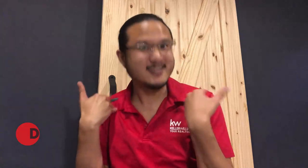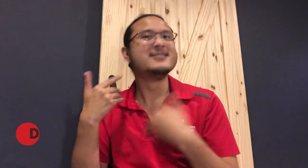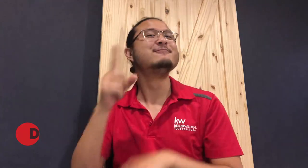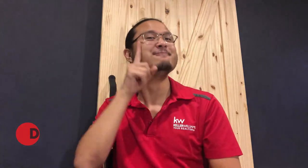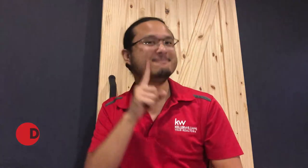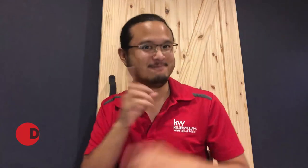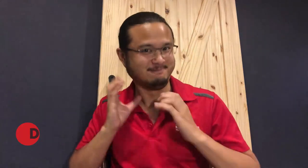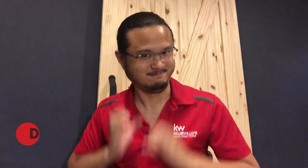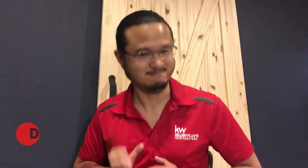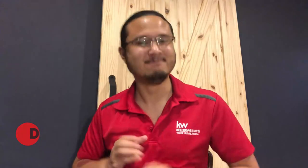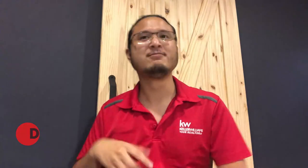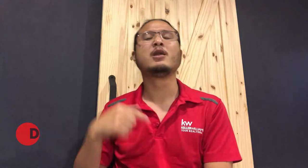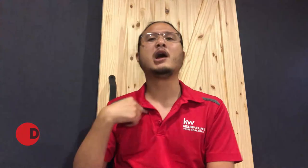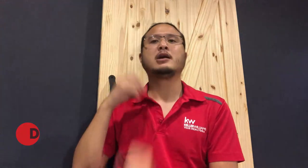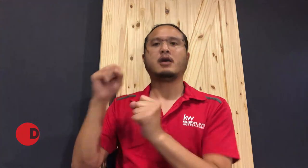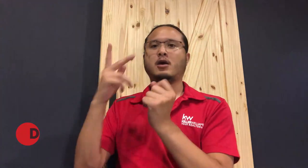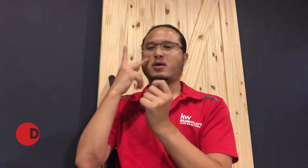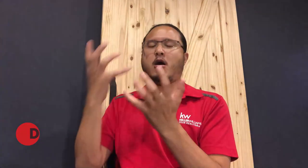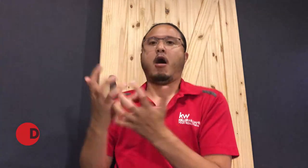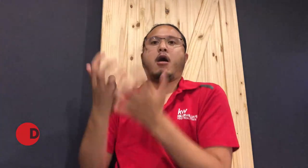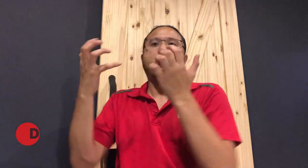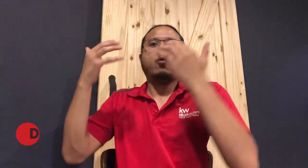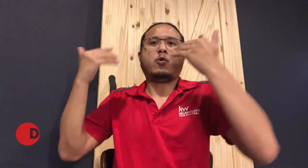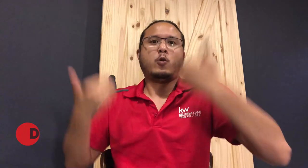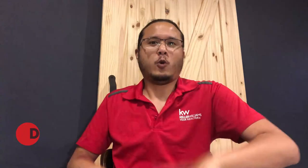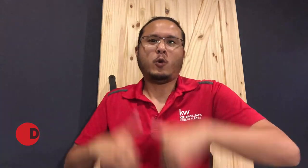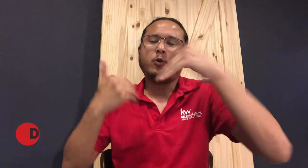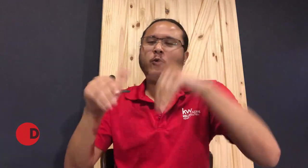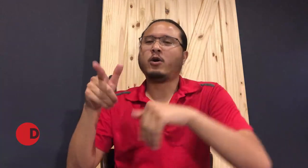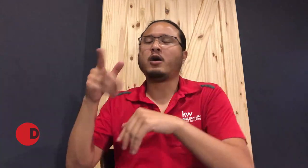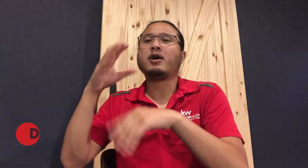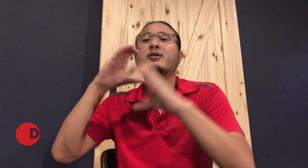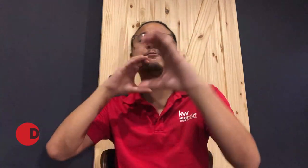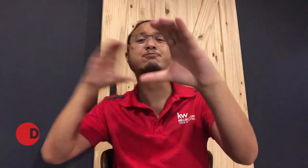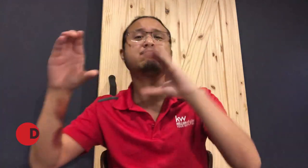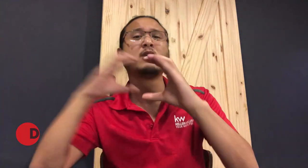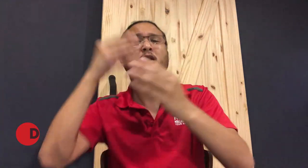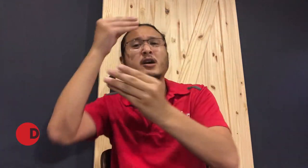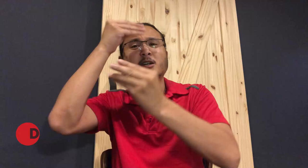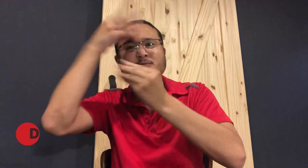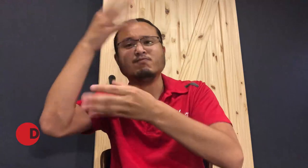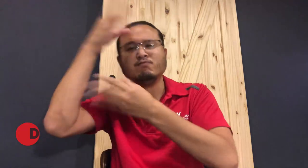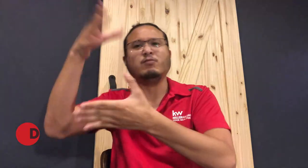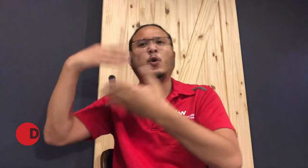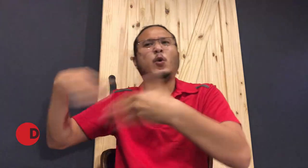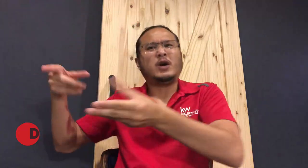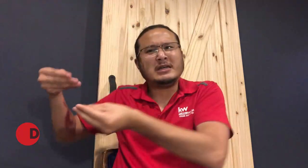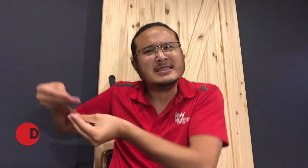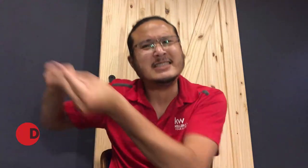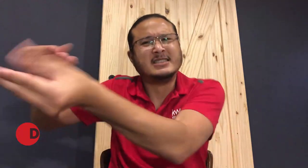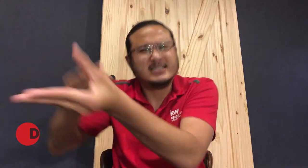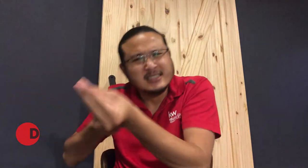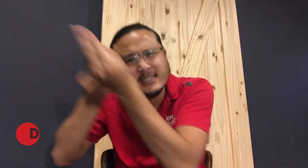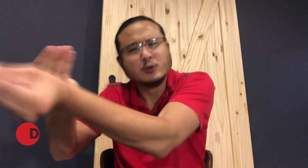she had Deaf clients. I could see her spend a lot of time communicating information,